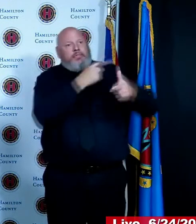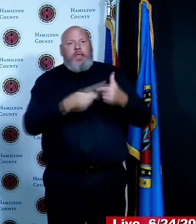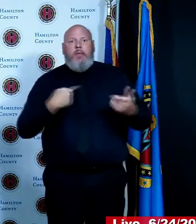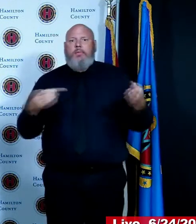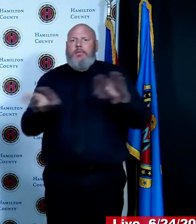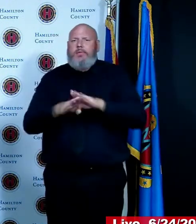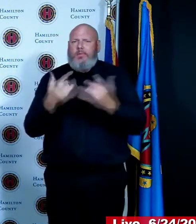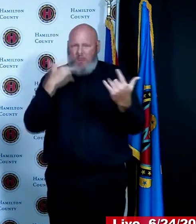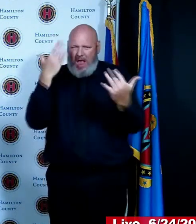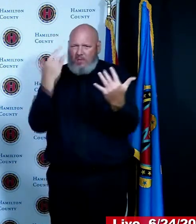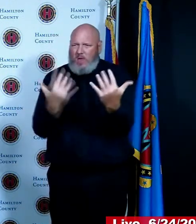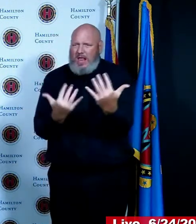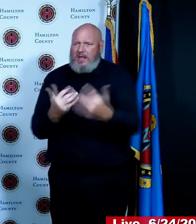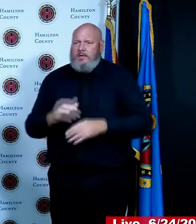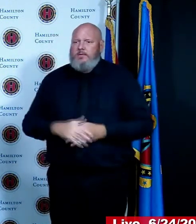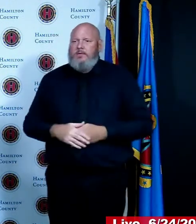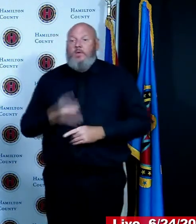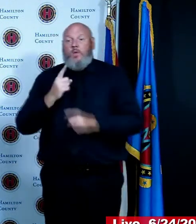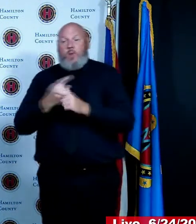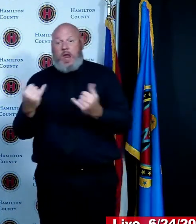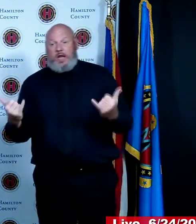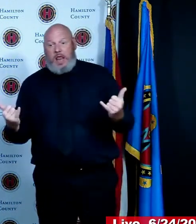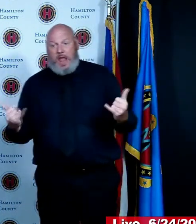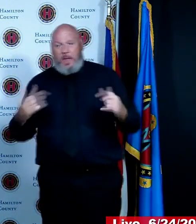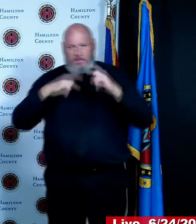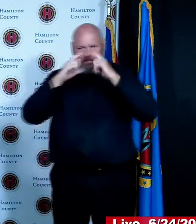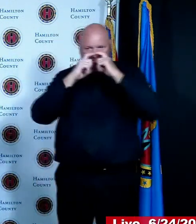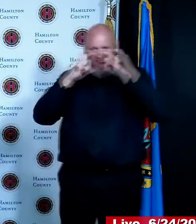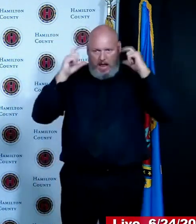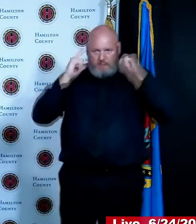Covid-19 we've been saying it is this masking masking is not something a